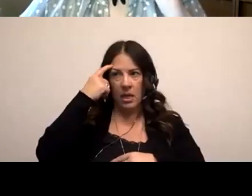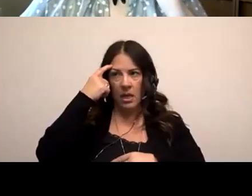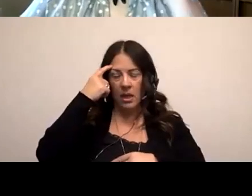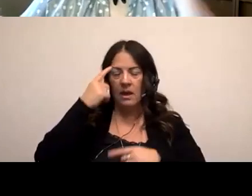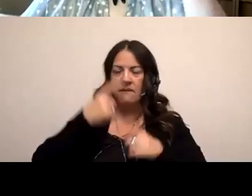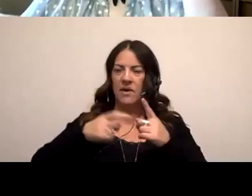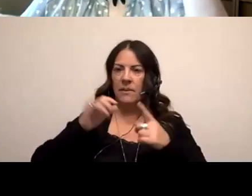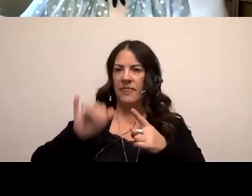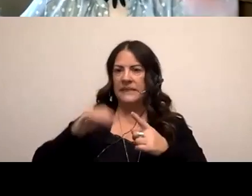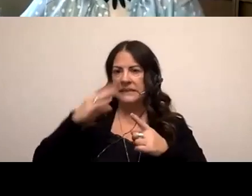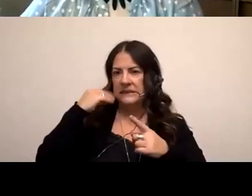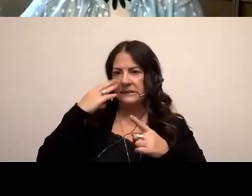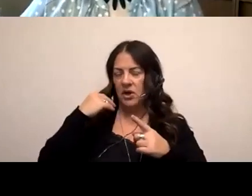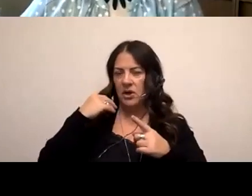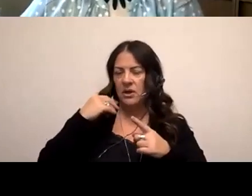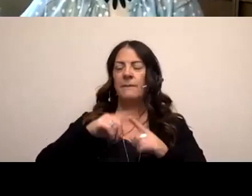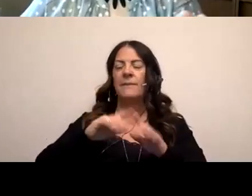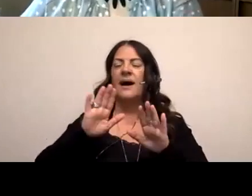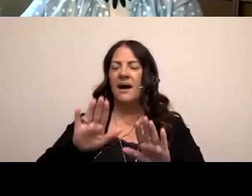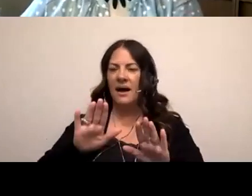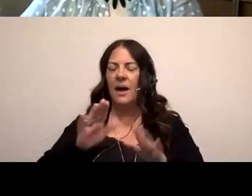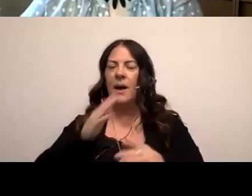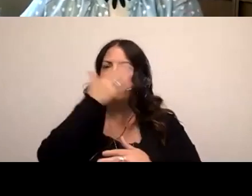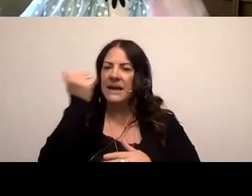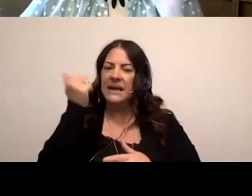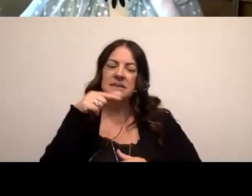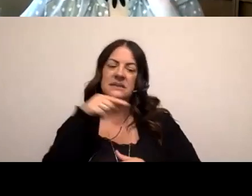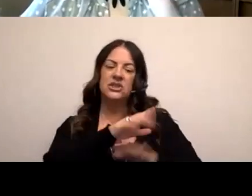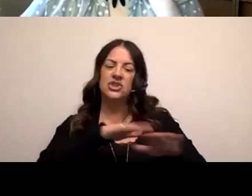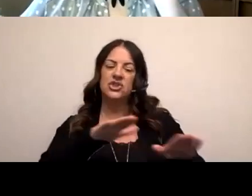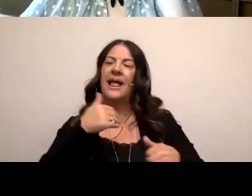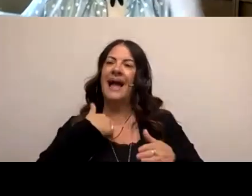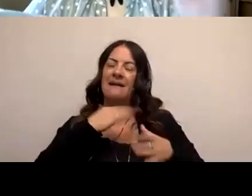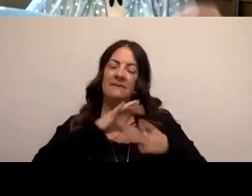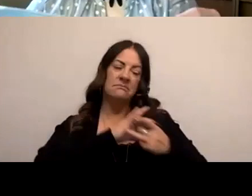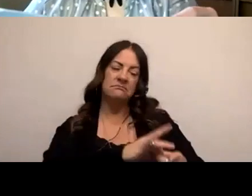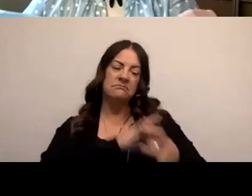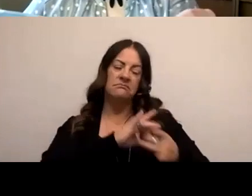BUT BECAUSE I'M GETTING THAT BUFFER FROM MY PARENT AND I'M GETTING SUPPORT FROM MY PARENT